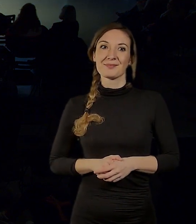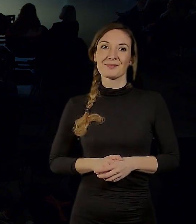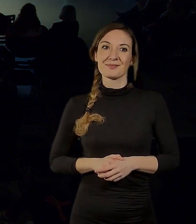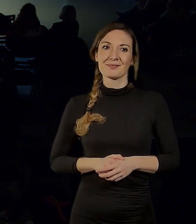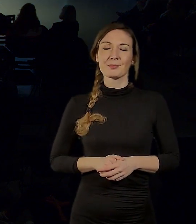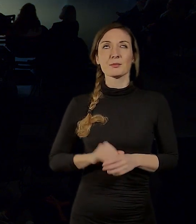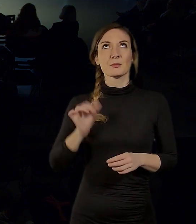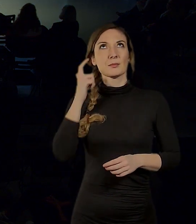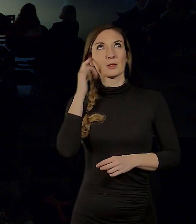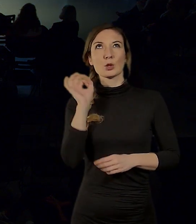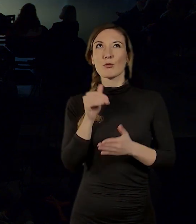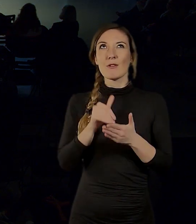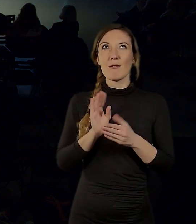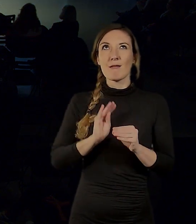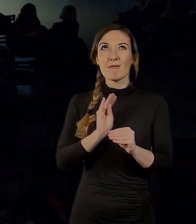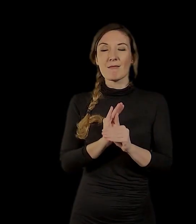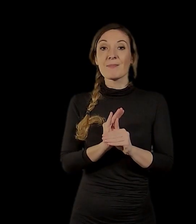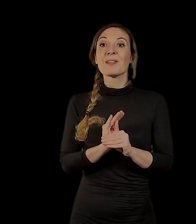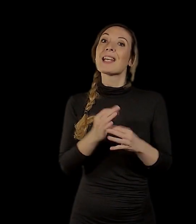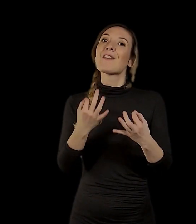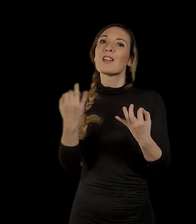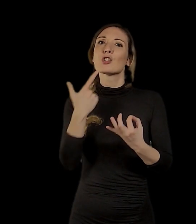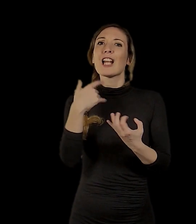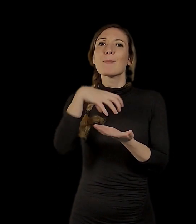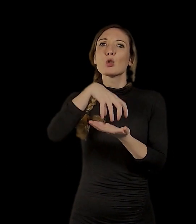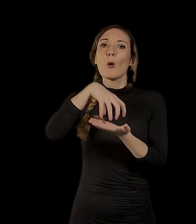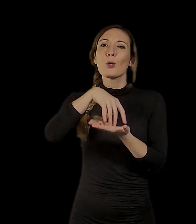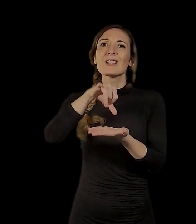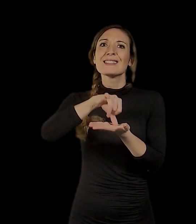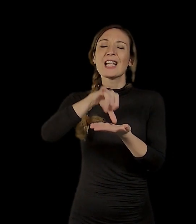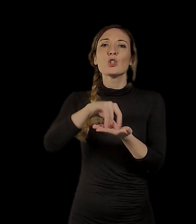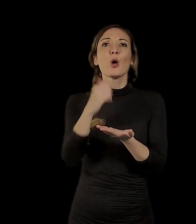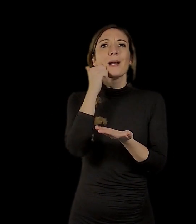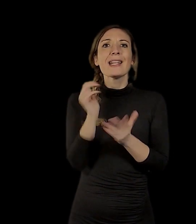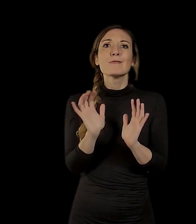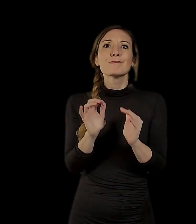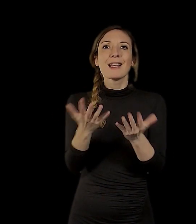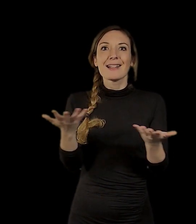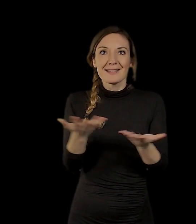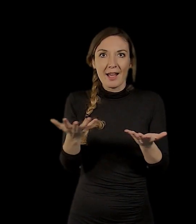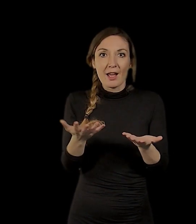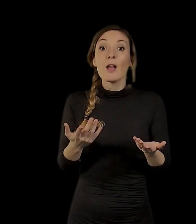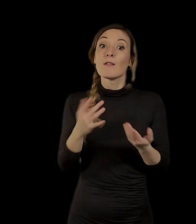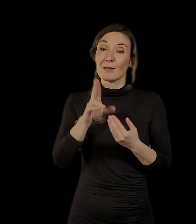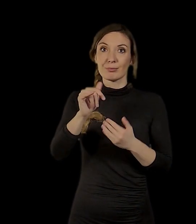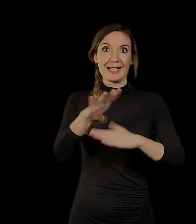will be built in this location. And for each